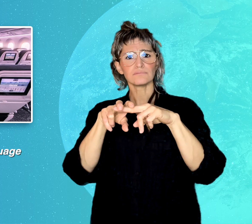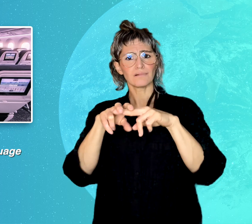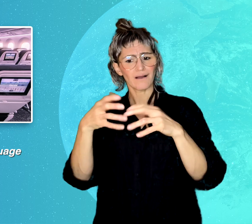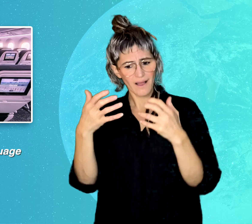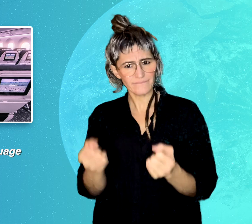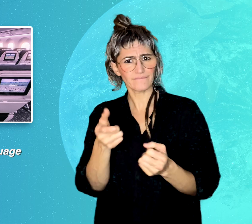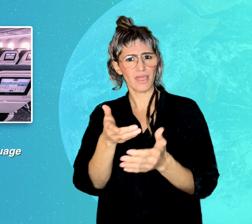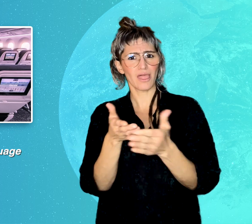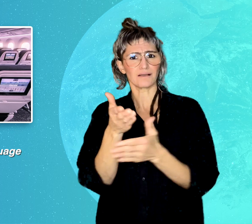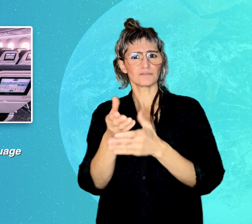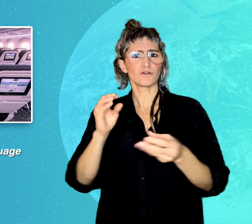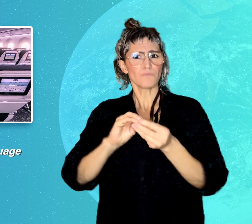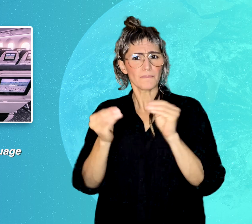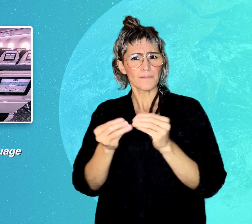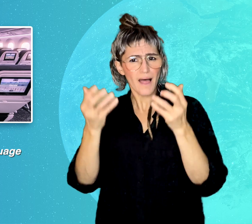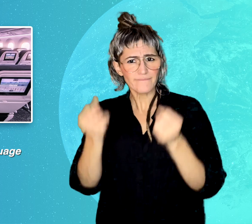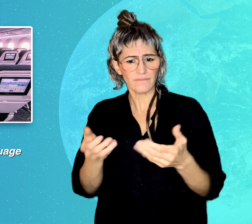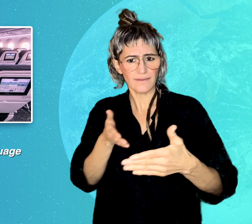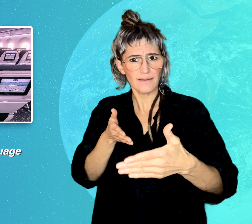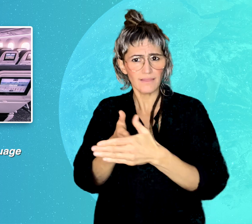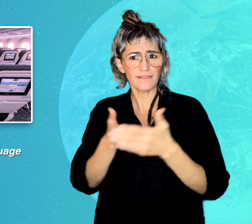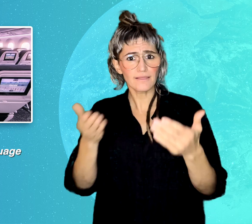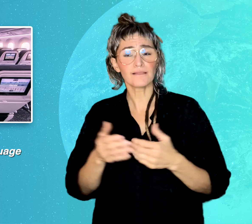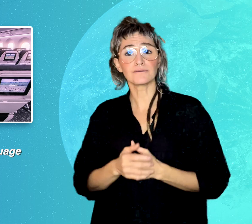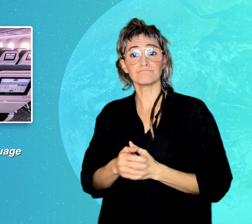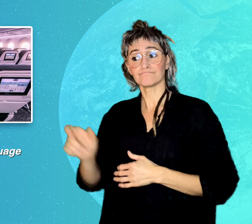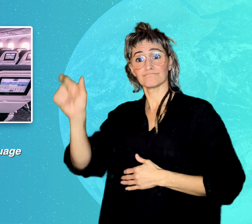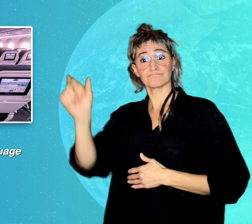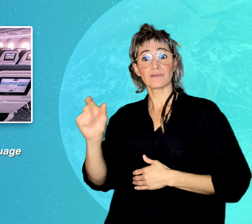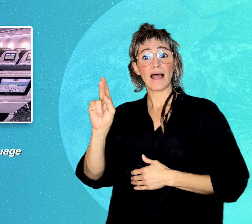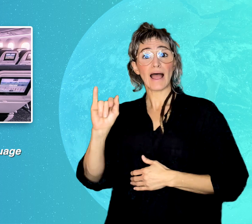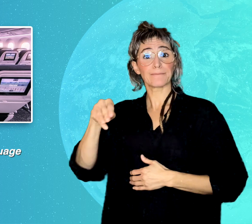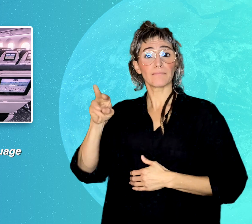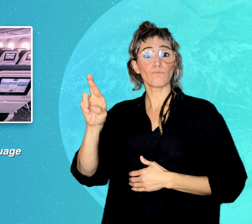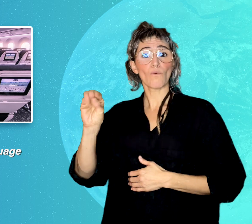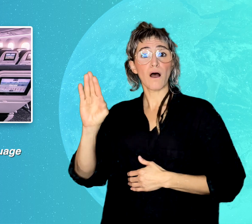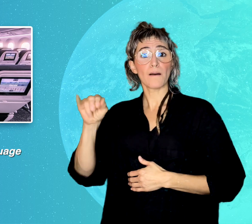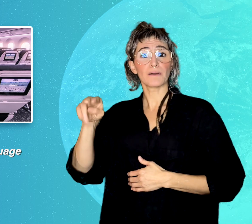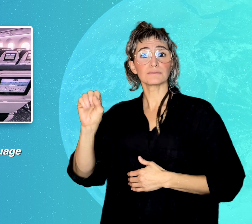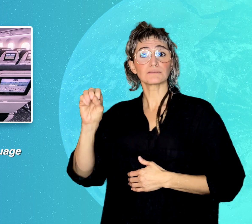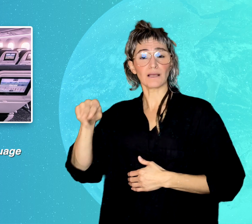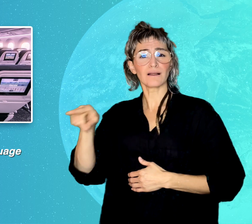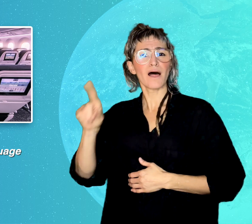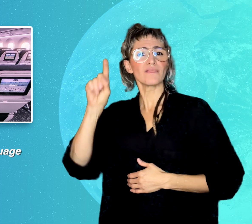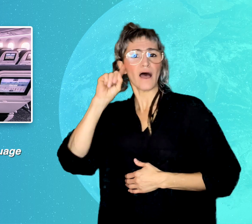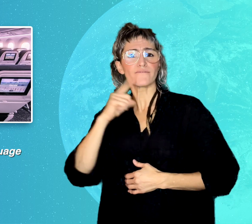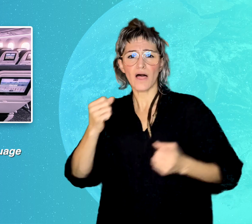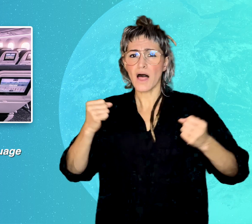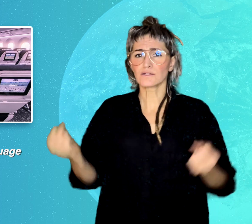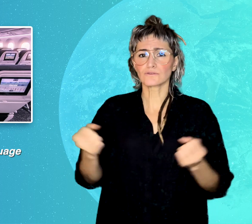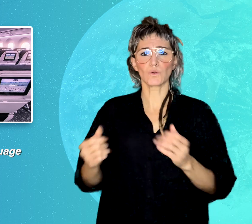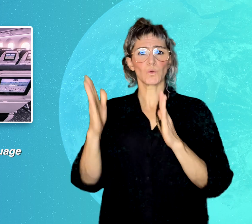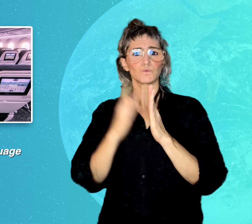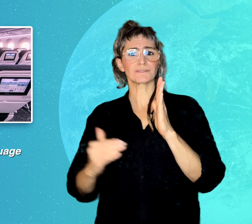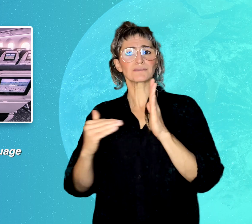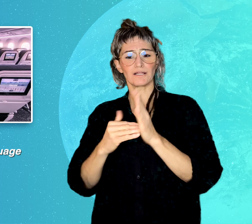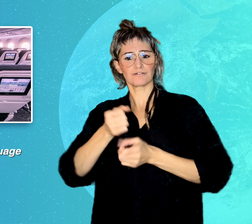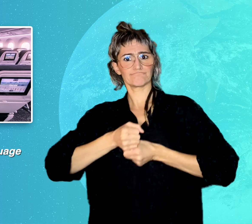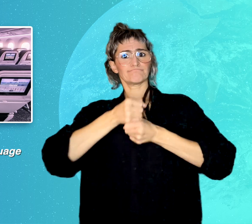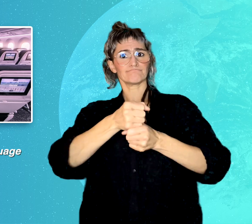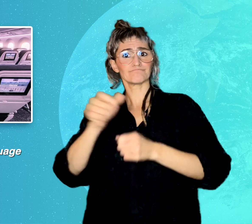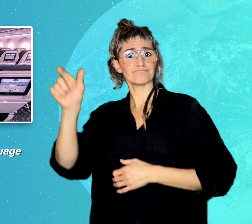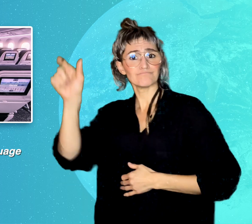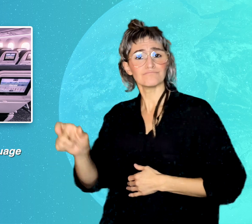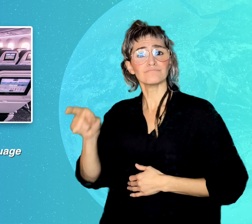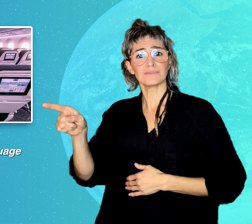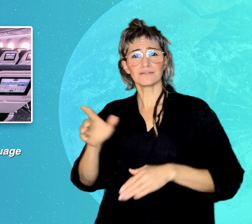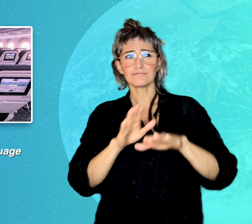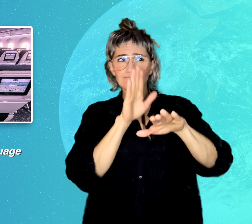Kim Robinson, the Deaf Action NZ spokesperson, highlighted